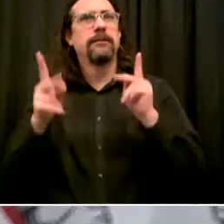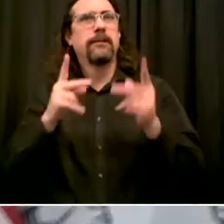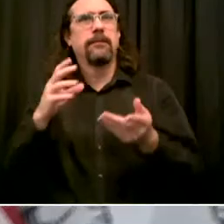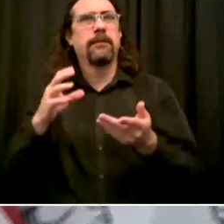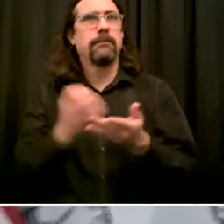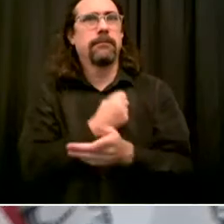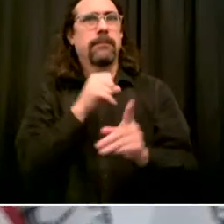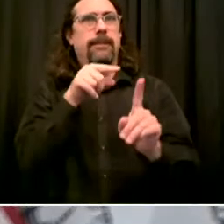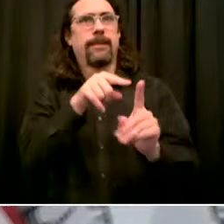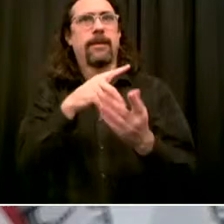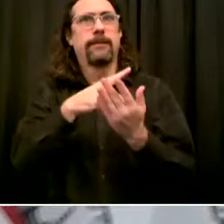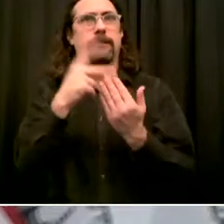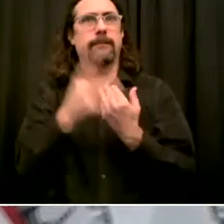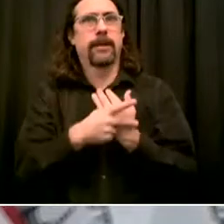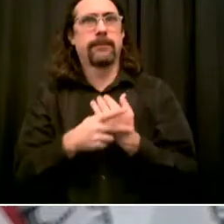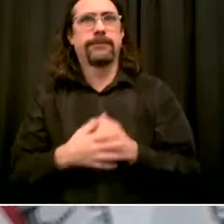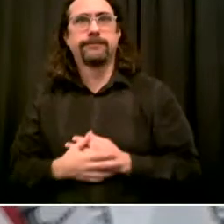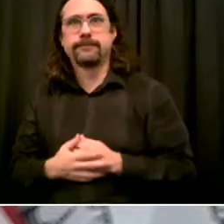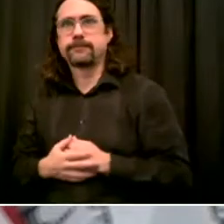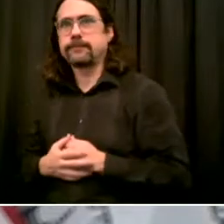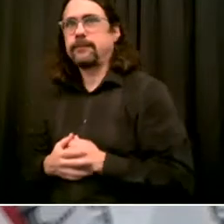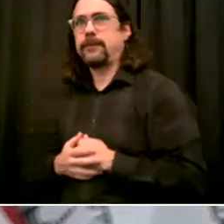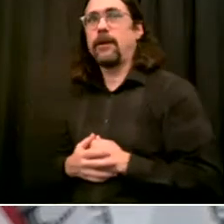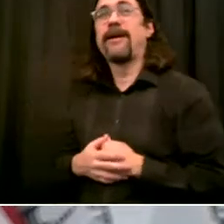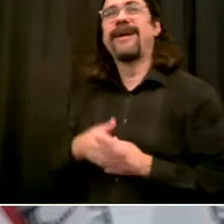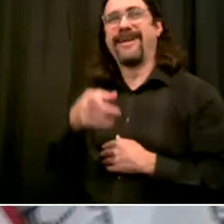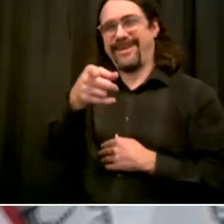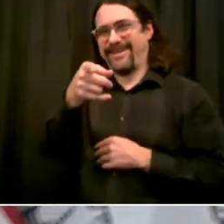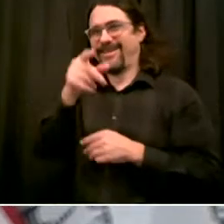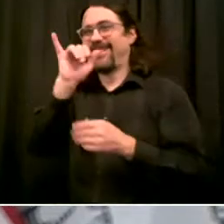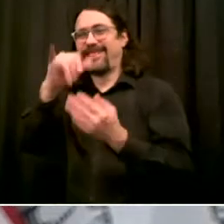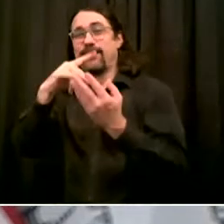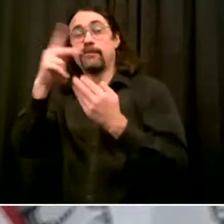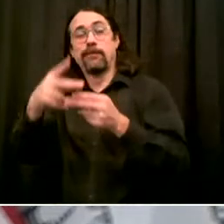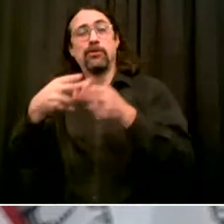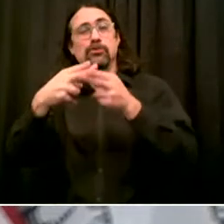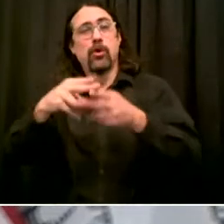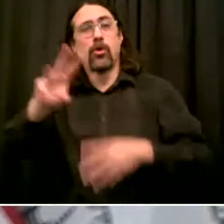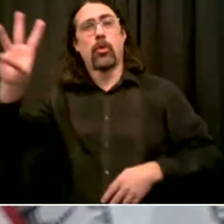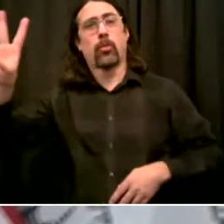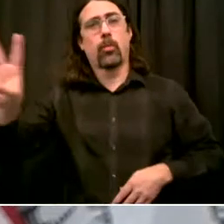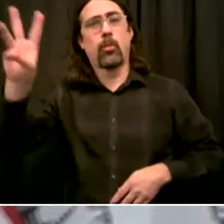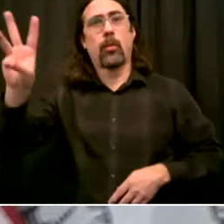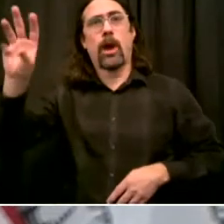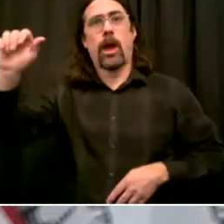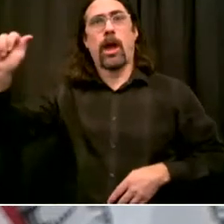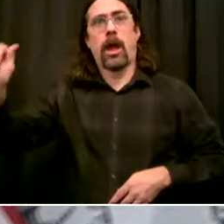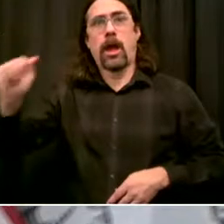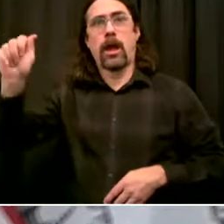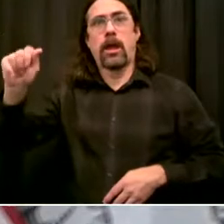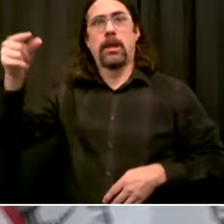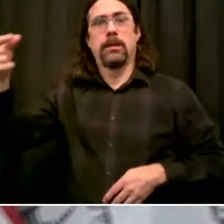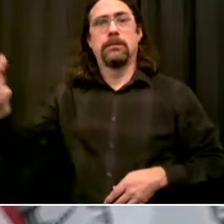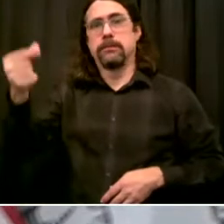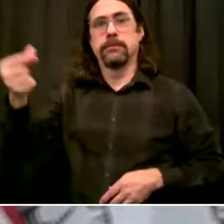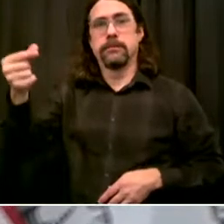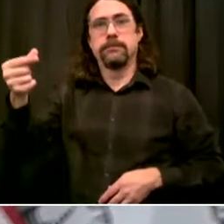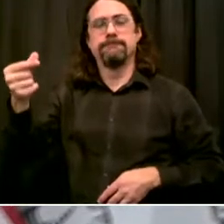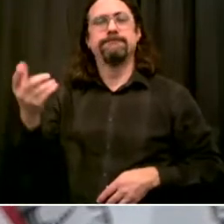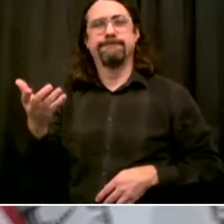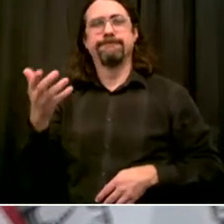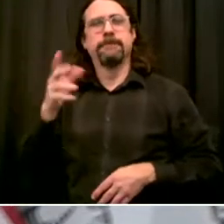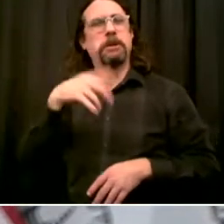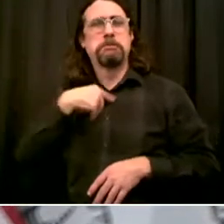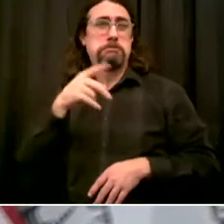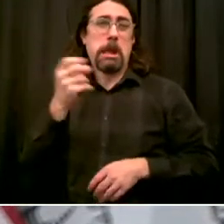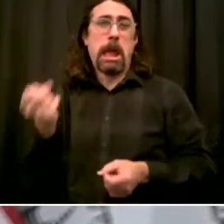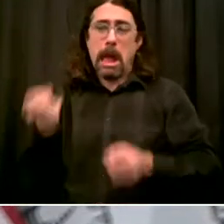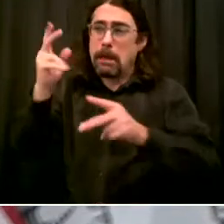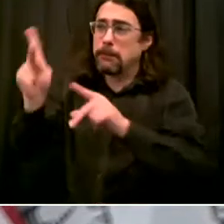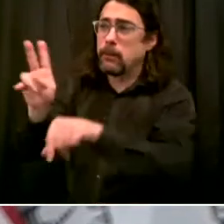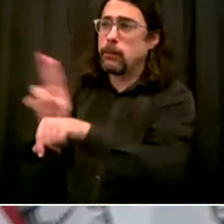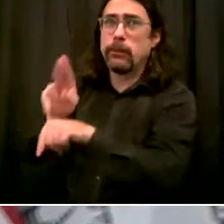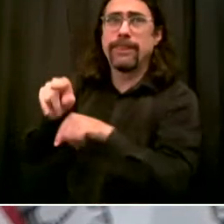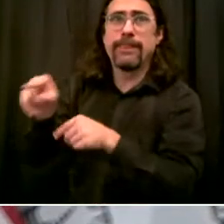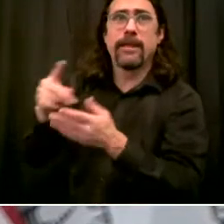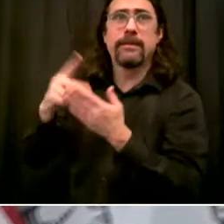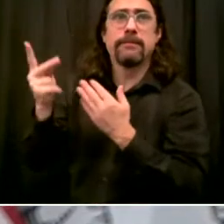IT IS S CALLLED WAGS, BUT I WIL